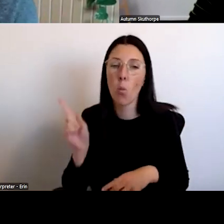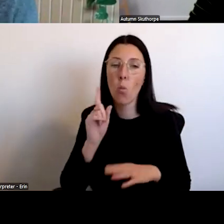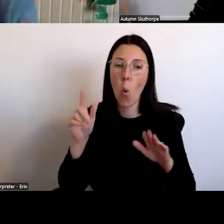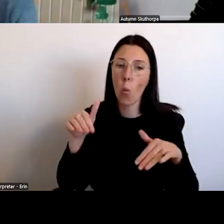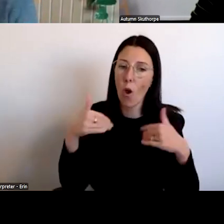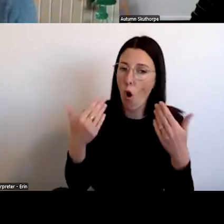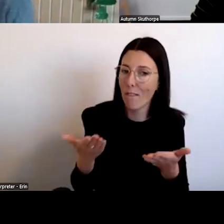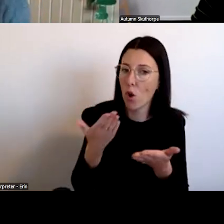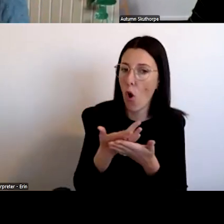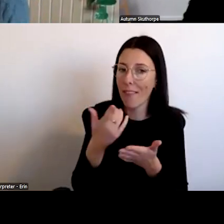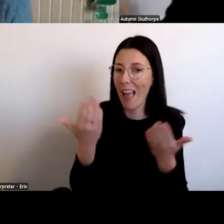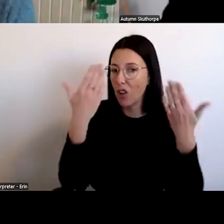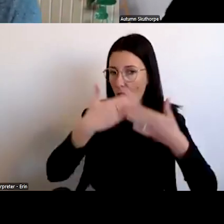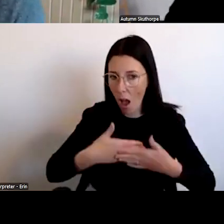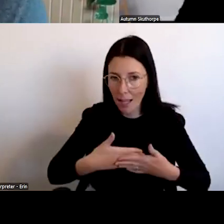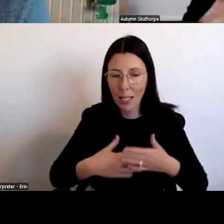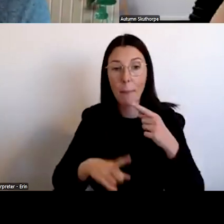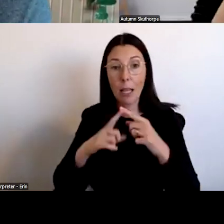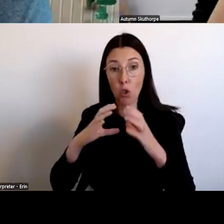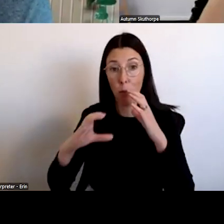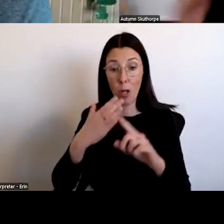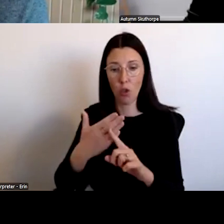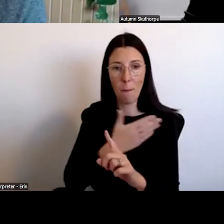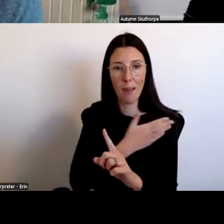and the communications leading up. >> Beautiful.